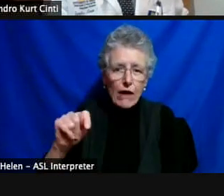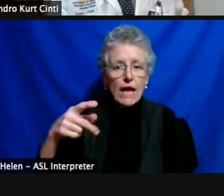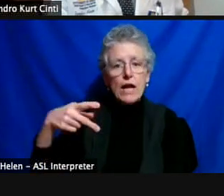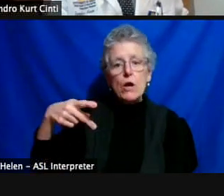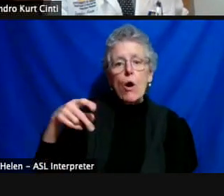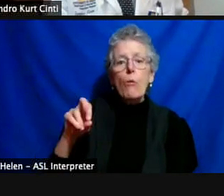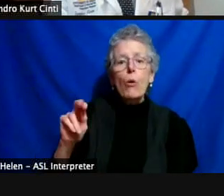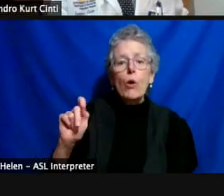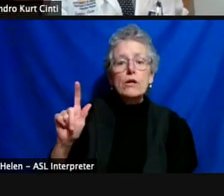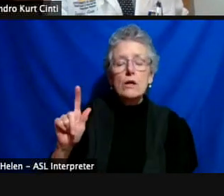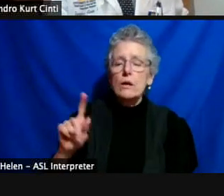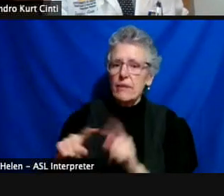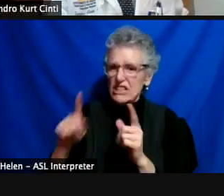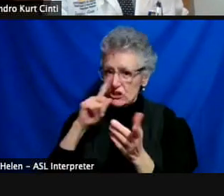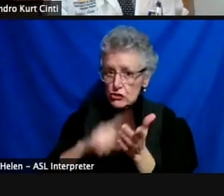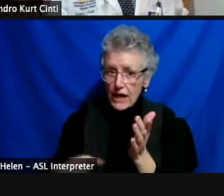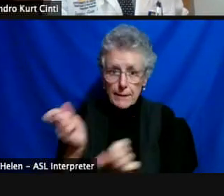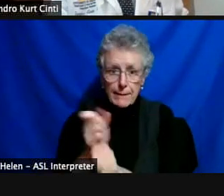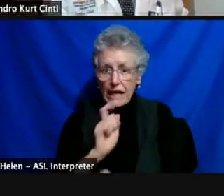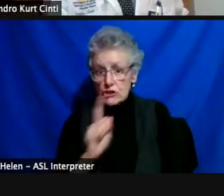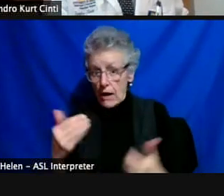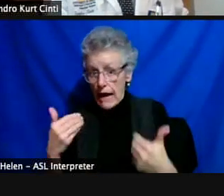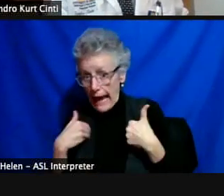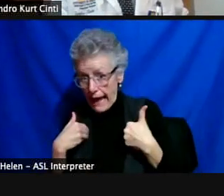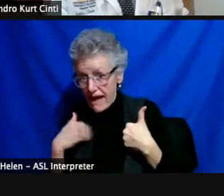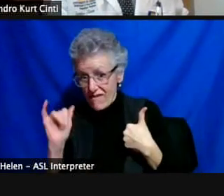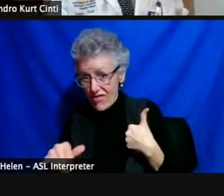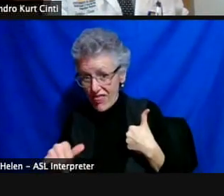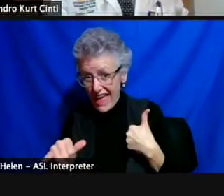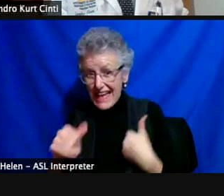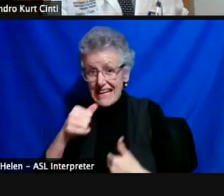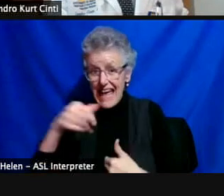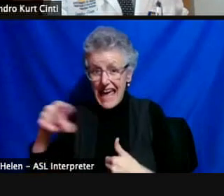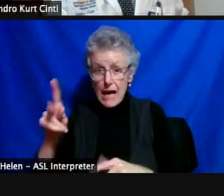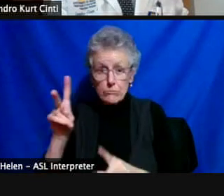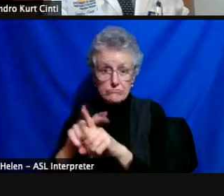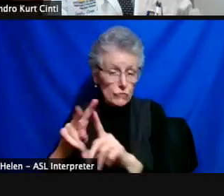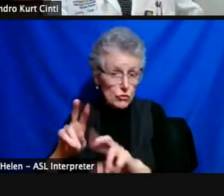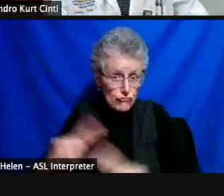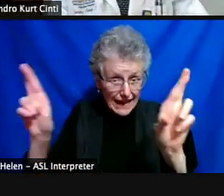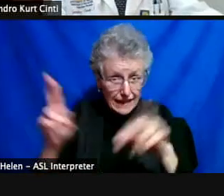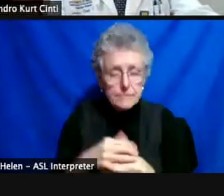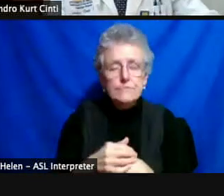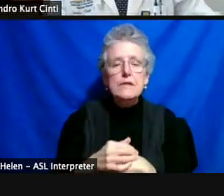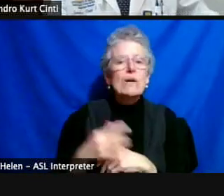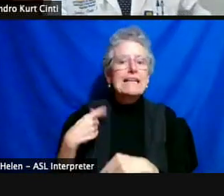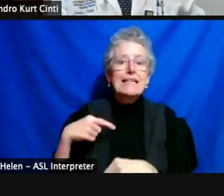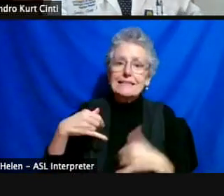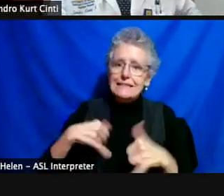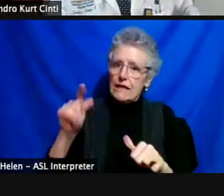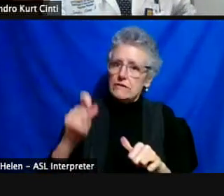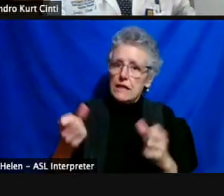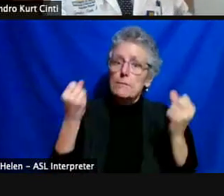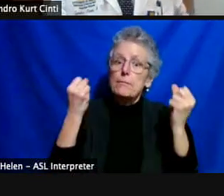And I know we still need a lot more folks from the campus side to fill out the blue Q survey.